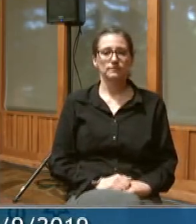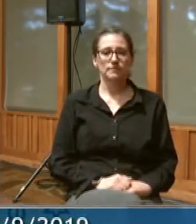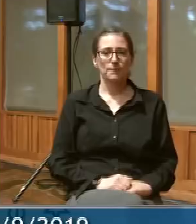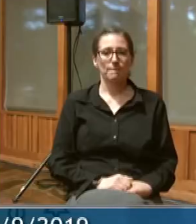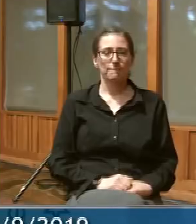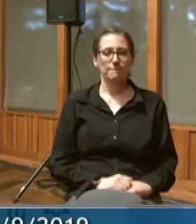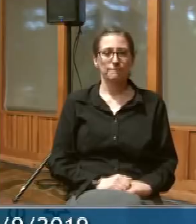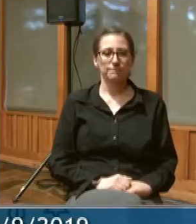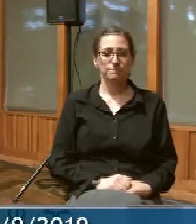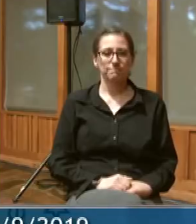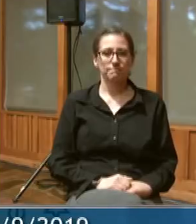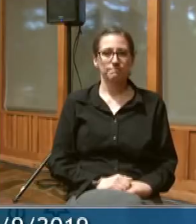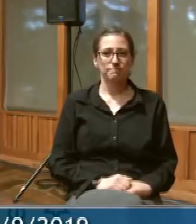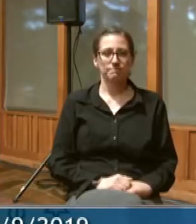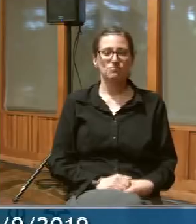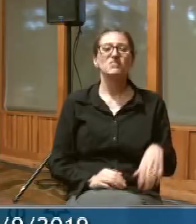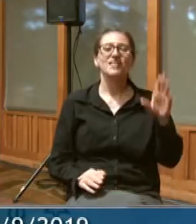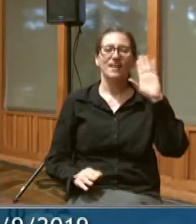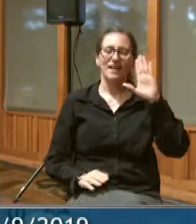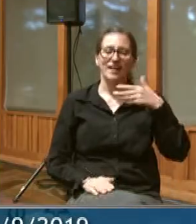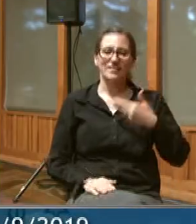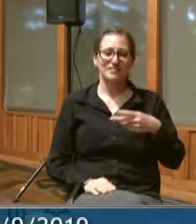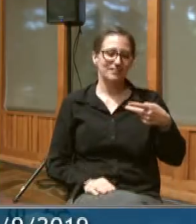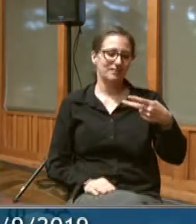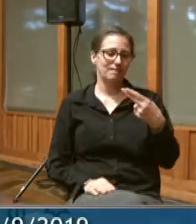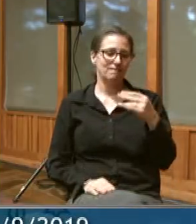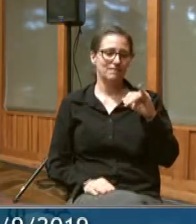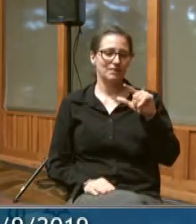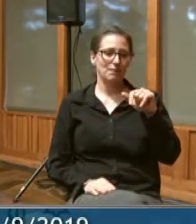WHO ACTUALLY NEED SUPPORT FROM CITY. THANK YOU. >>Wheeler: THANK